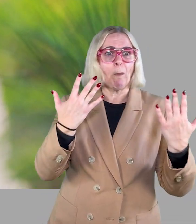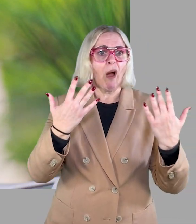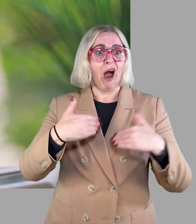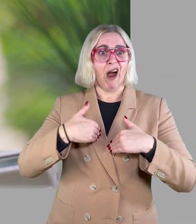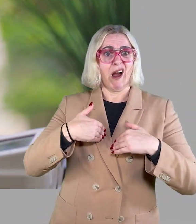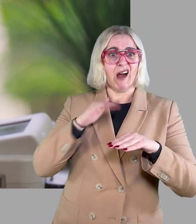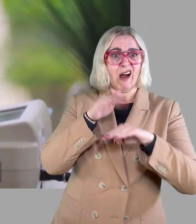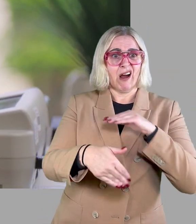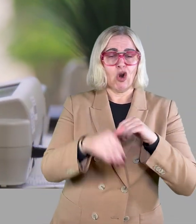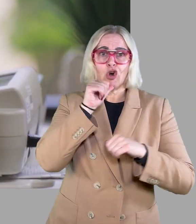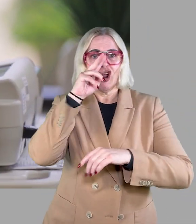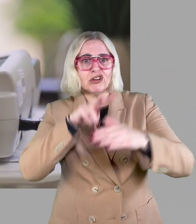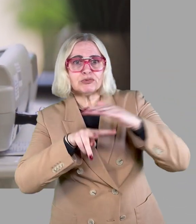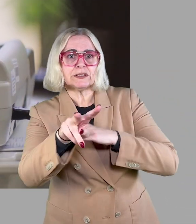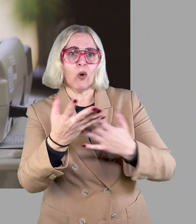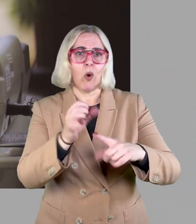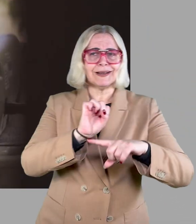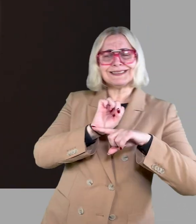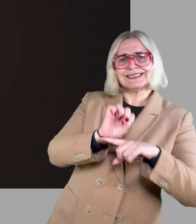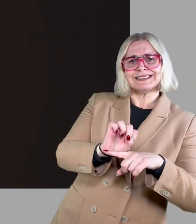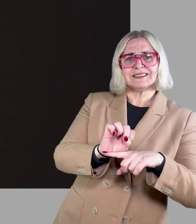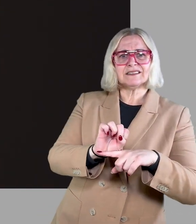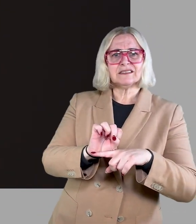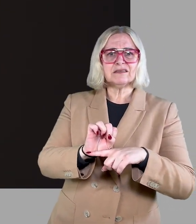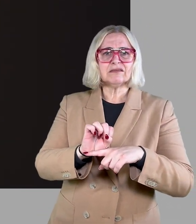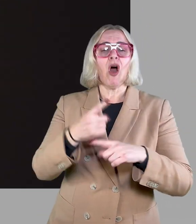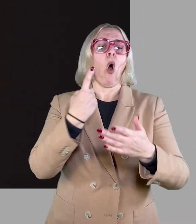in global cardiovascular agendas, because some may view it as inevitable.